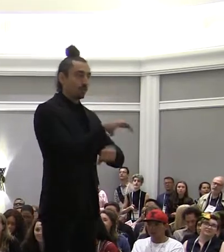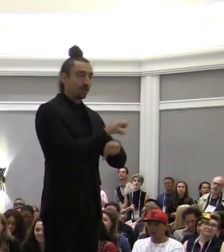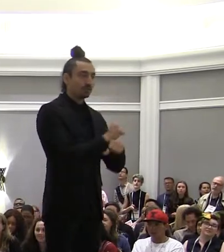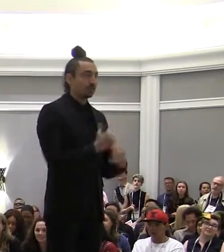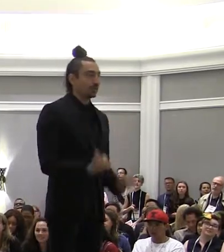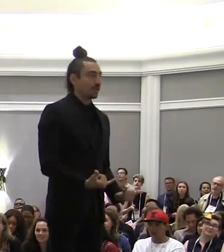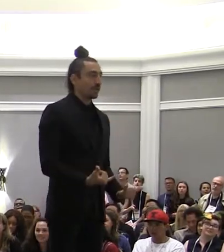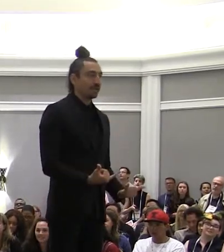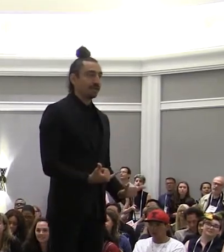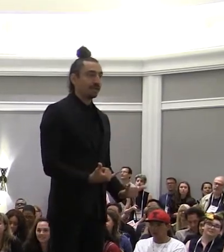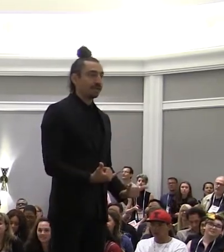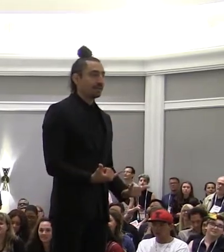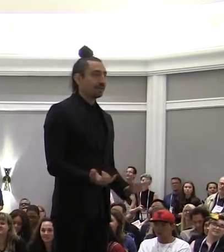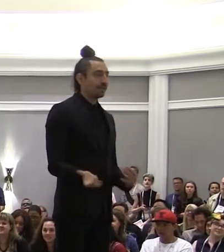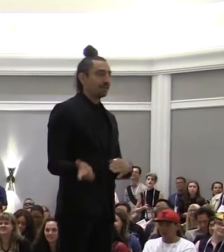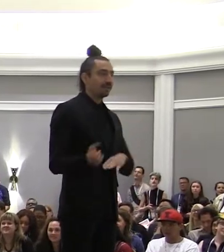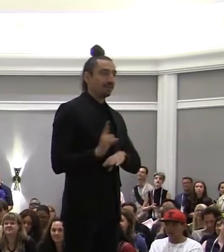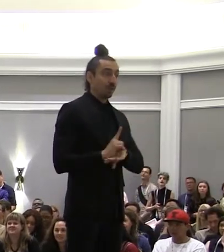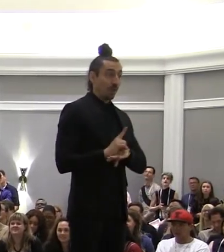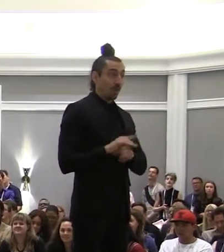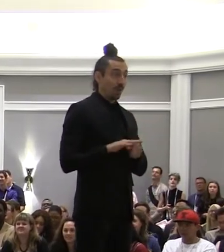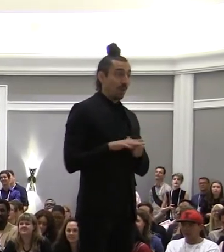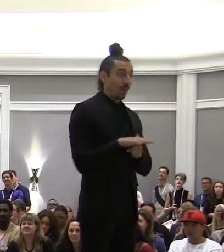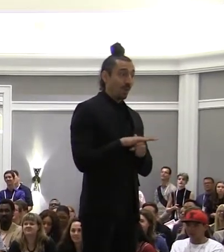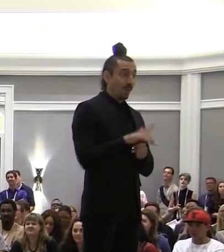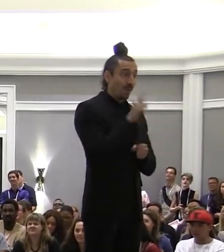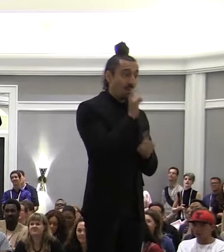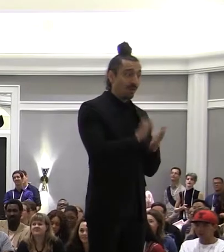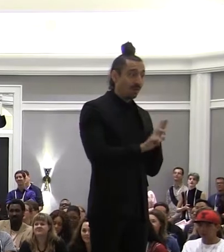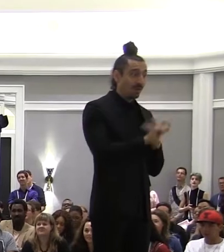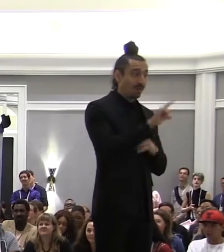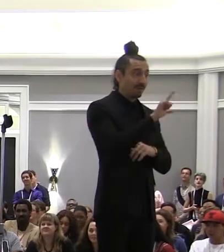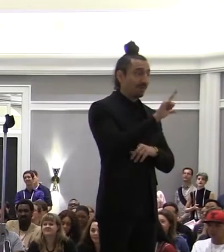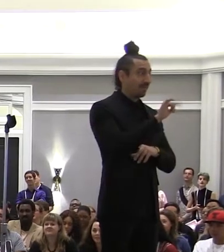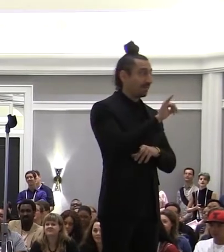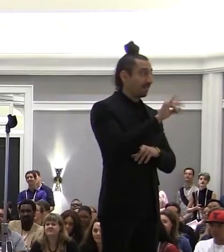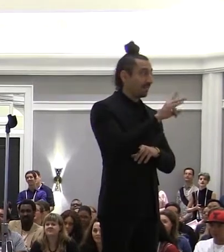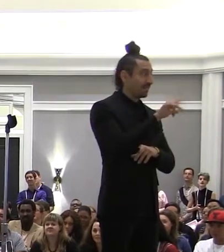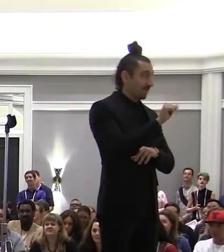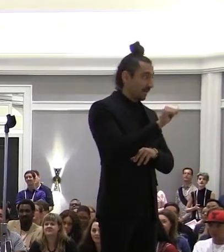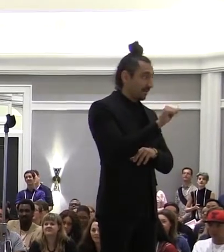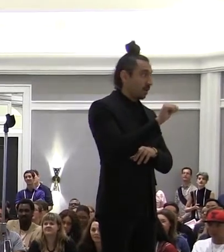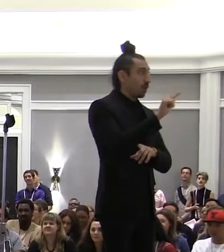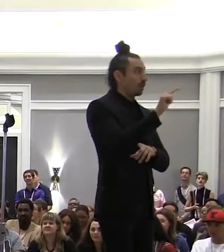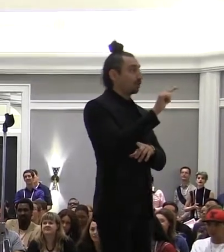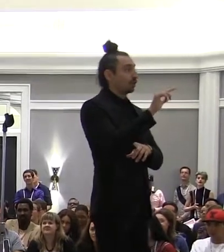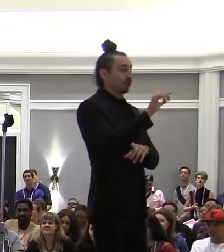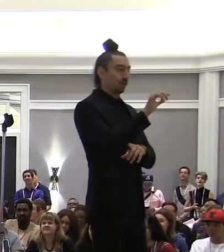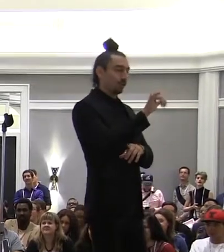She is also a local author, and her name is Lidia Yuknavitch. I think that is how you say her name.